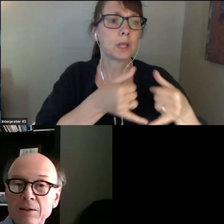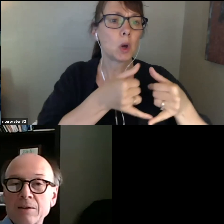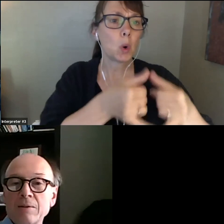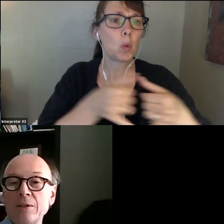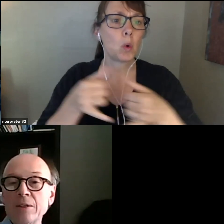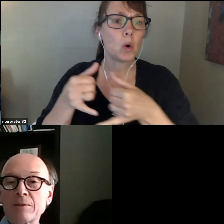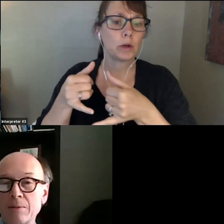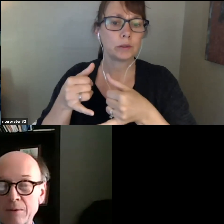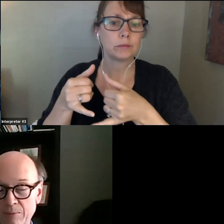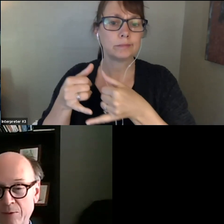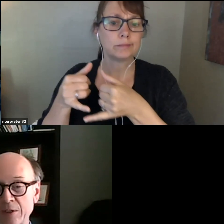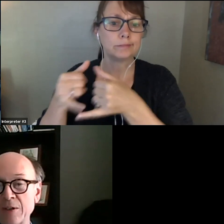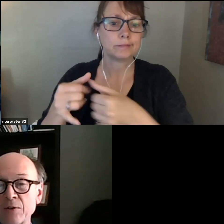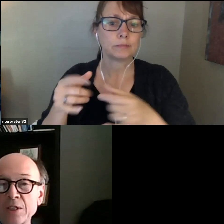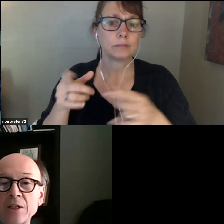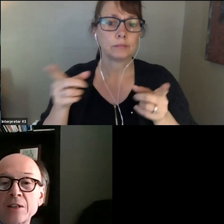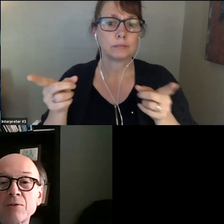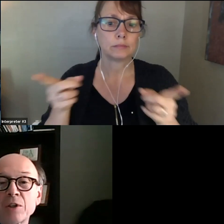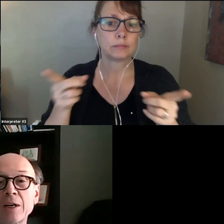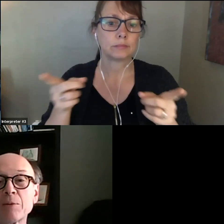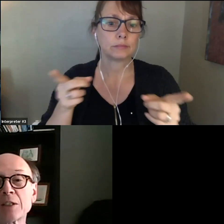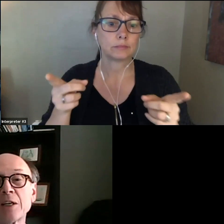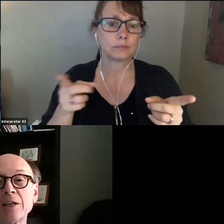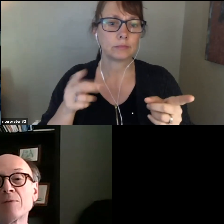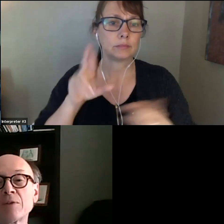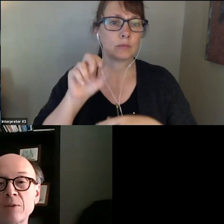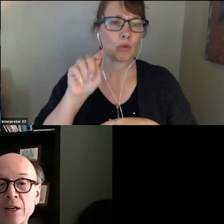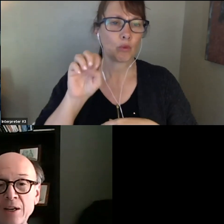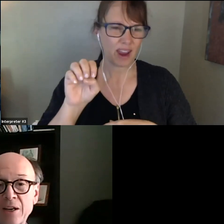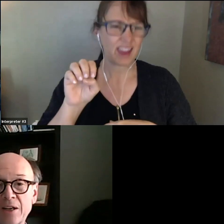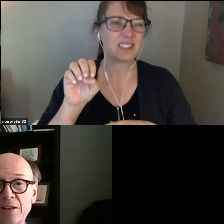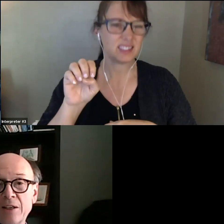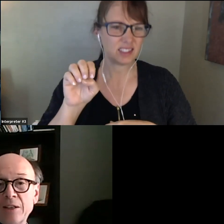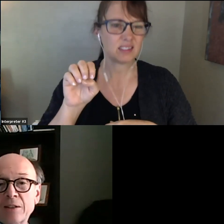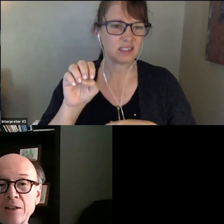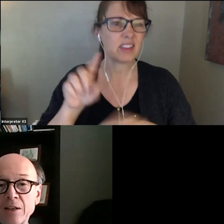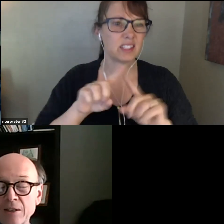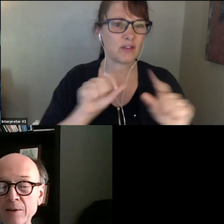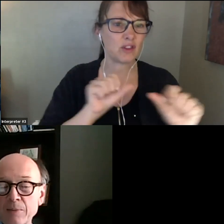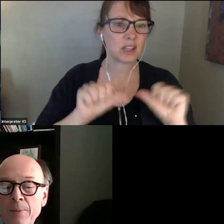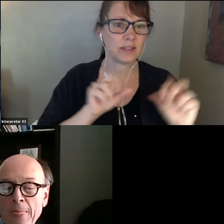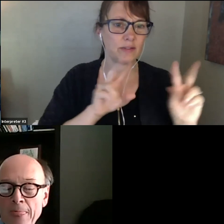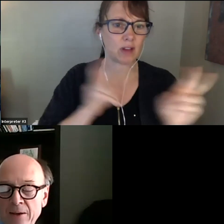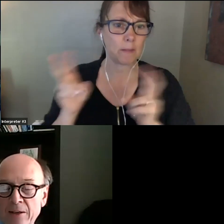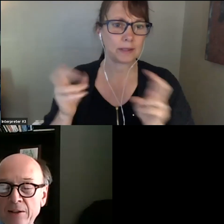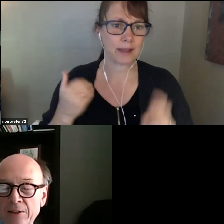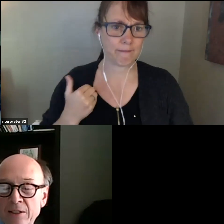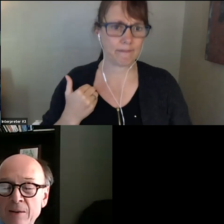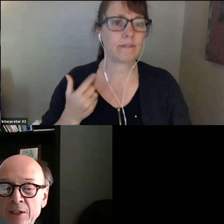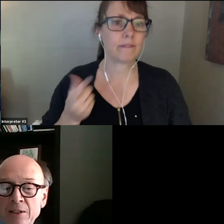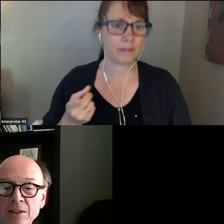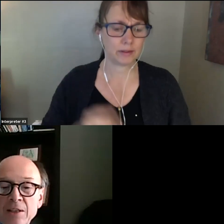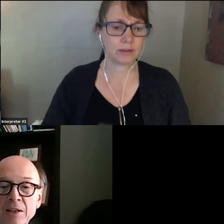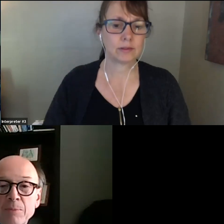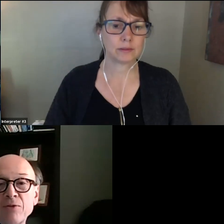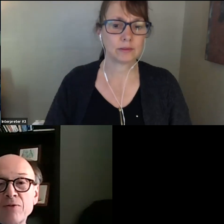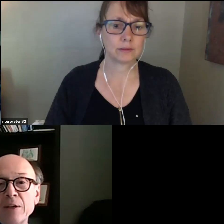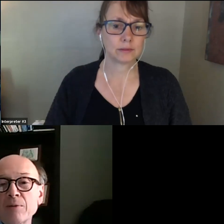that the different scientific topics have, and that the topics that tend to be favored